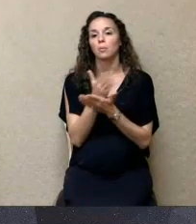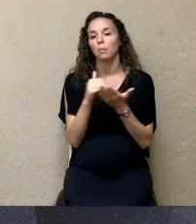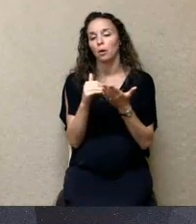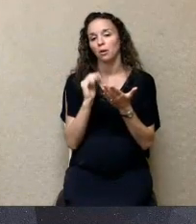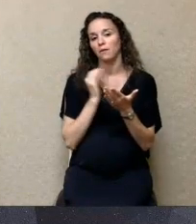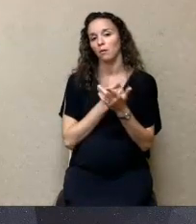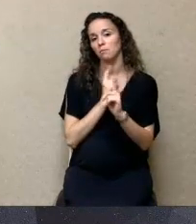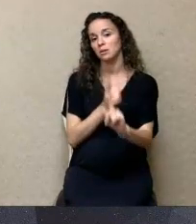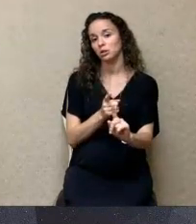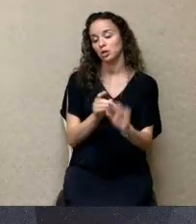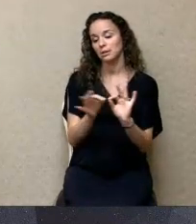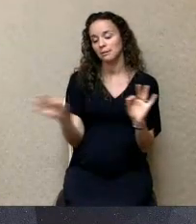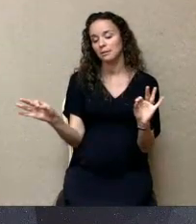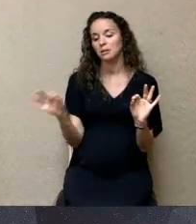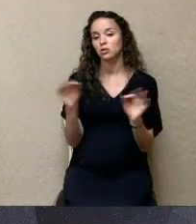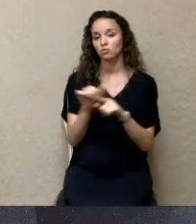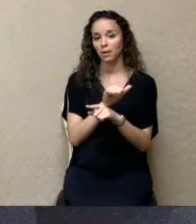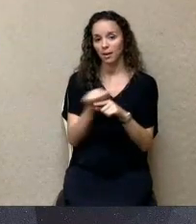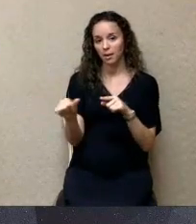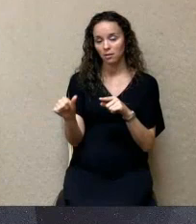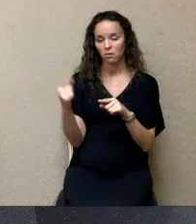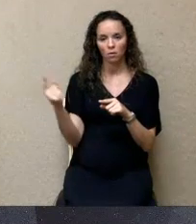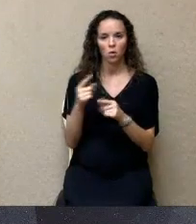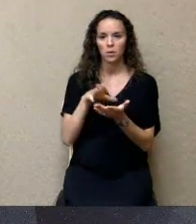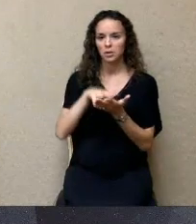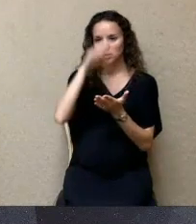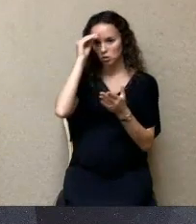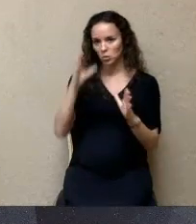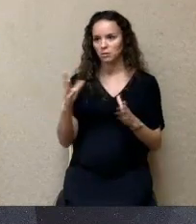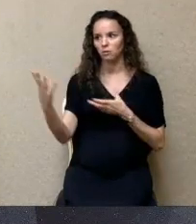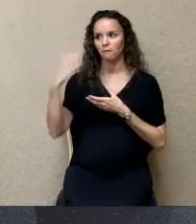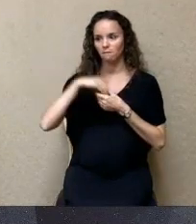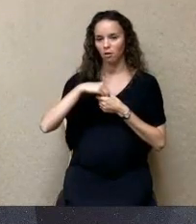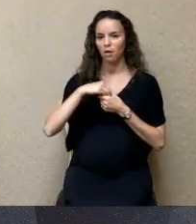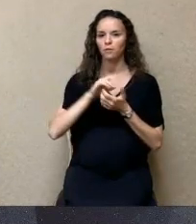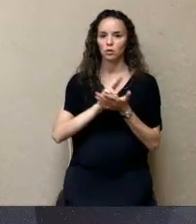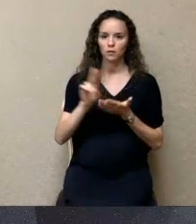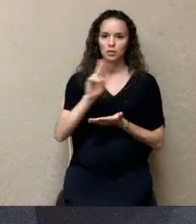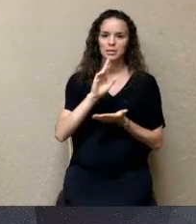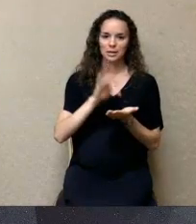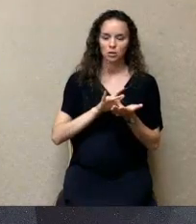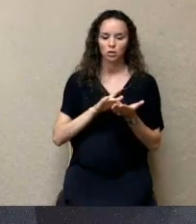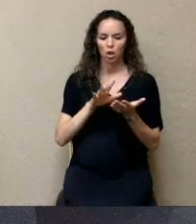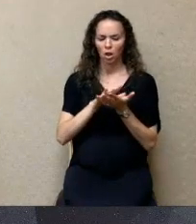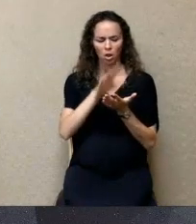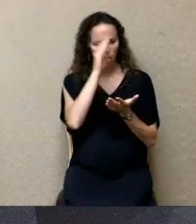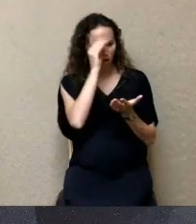training, so there are always students involved at these university centers learning how to provide clinical care,